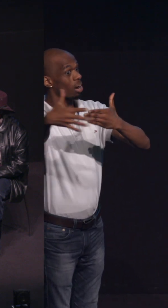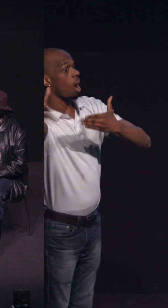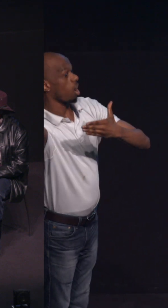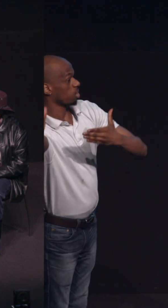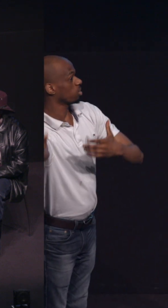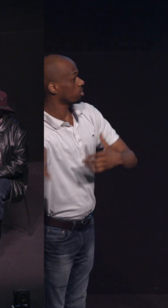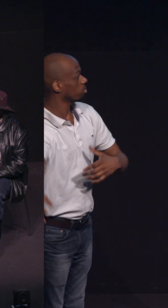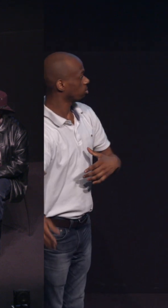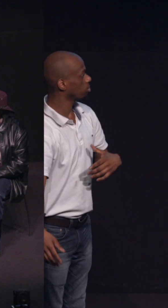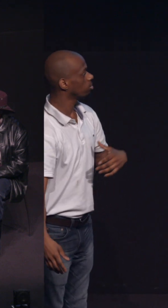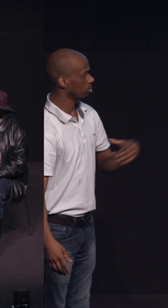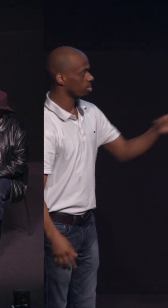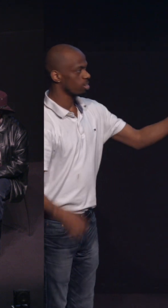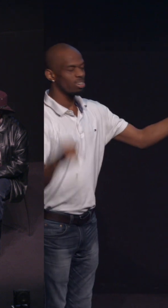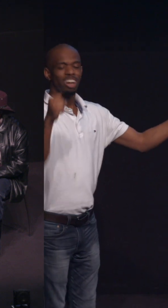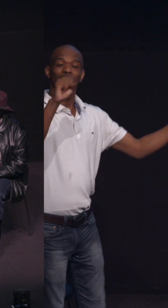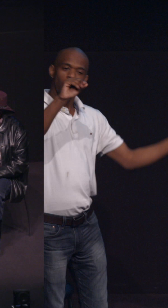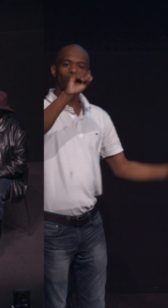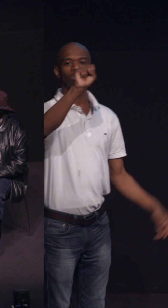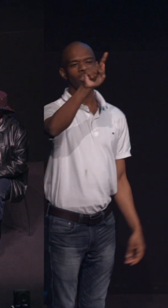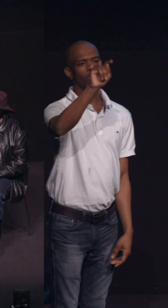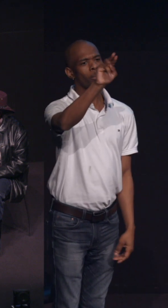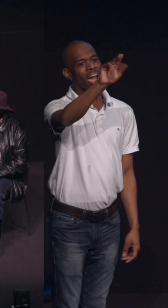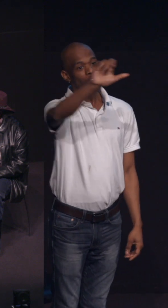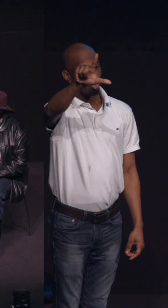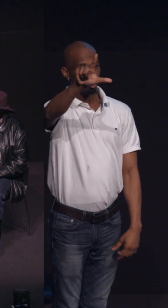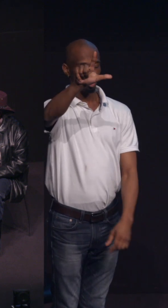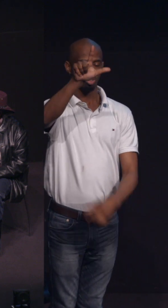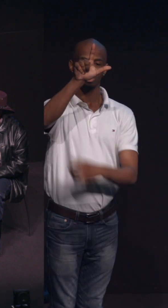Yeah, so Spiral Gardens is all about community food security,